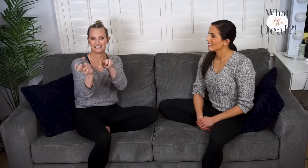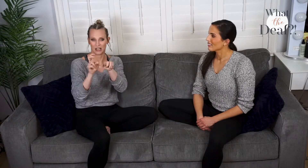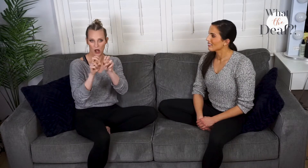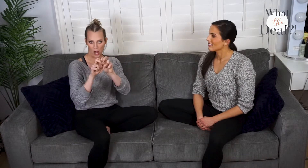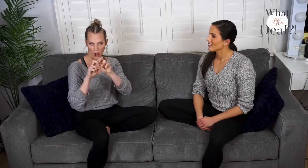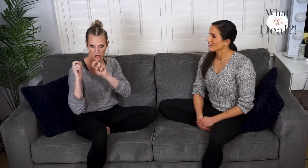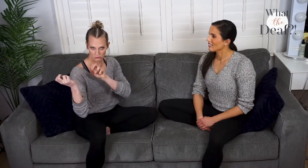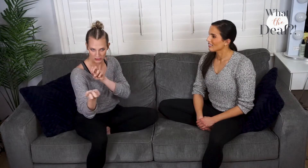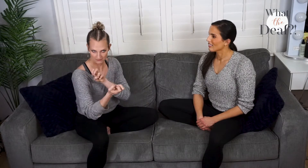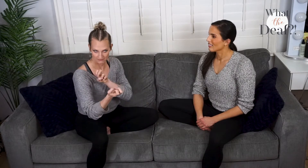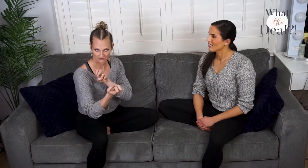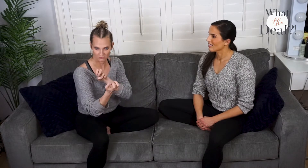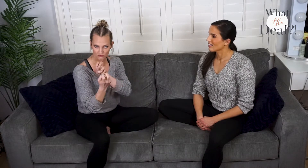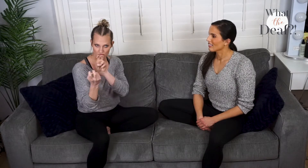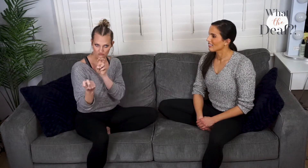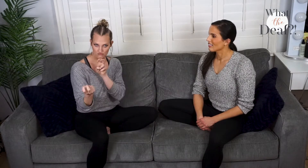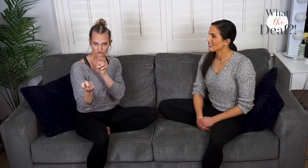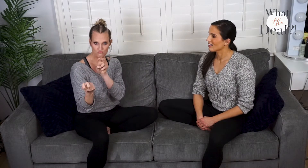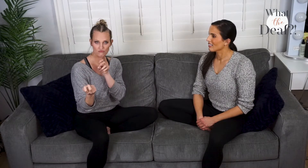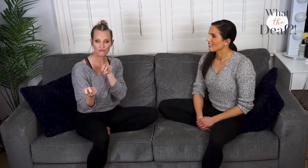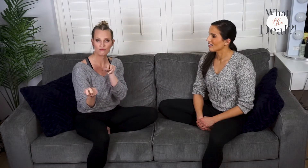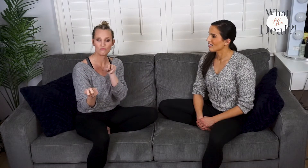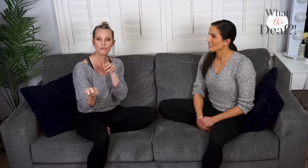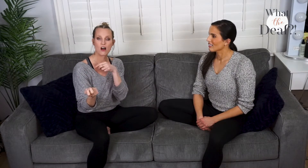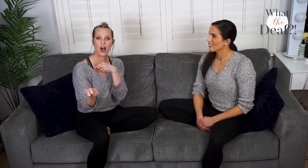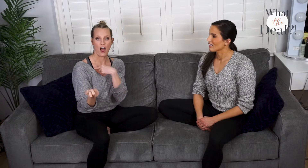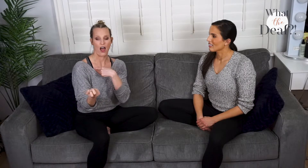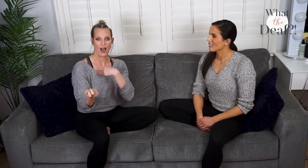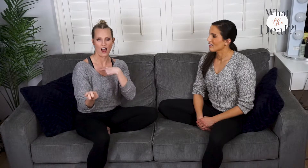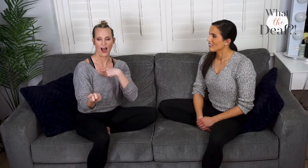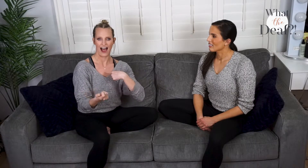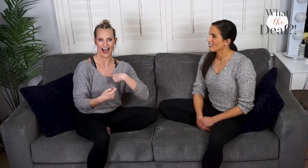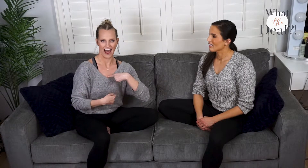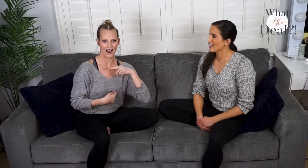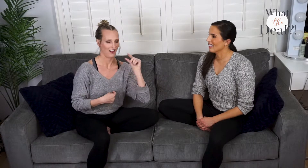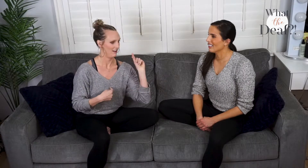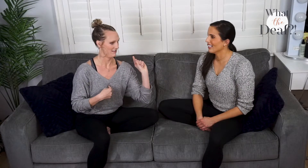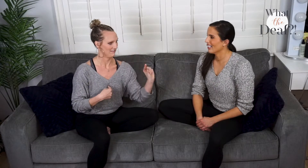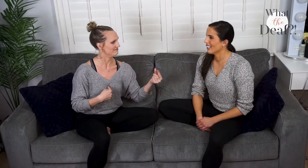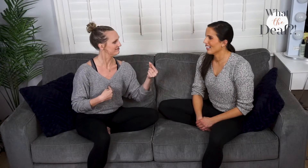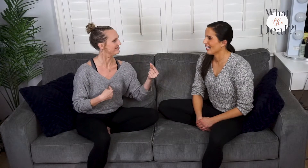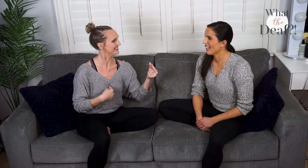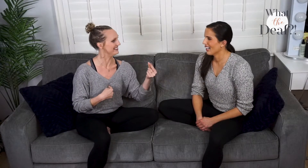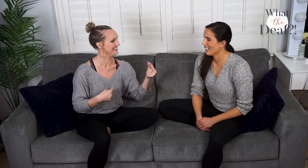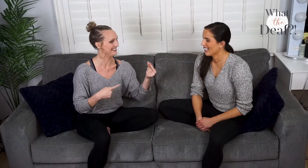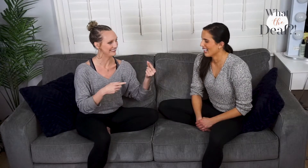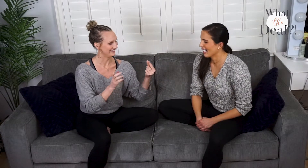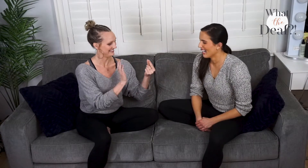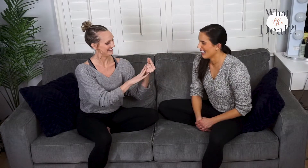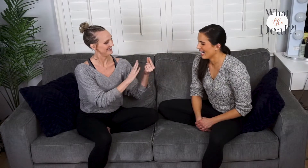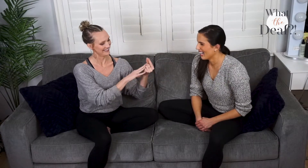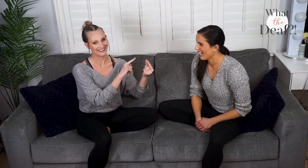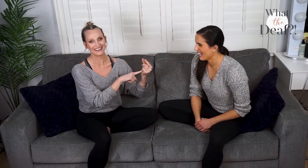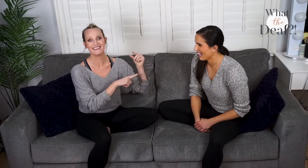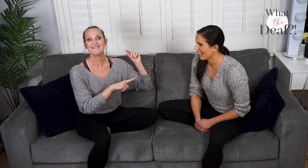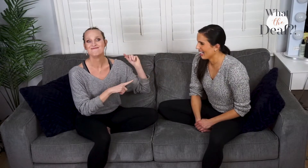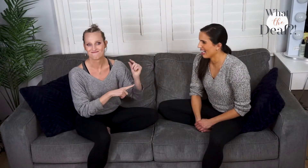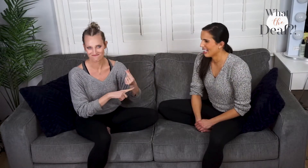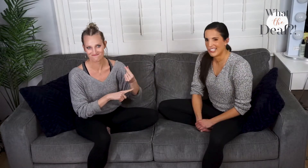We just sat down on the couch. And me being me, you know, good ole' me.